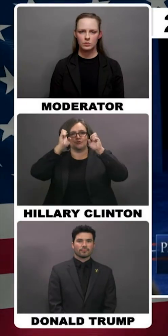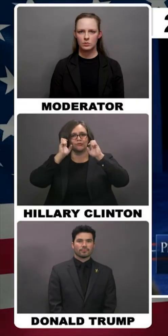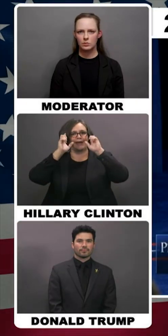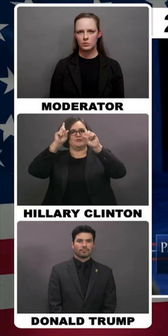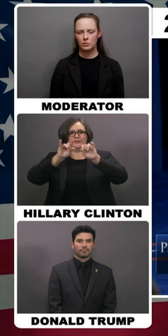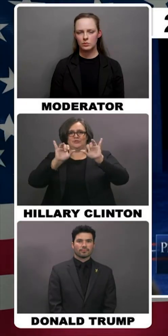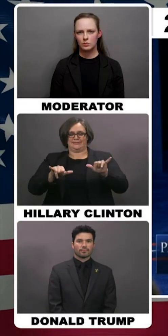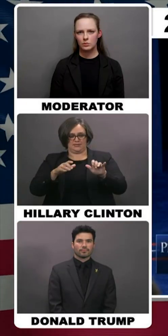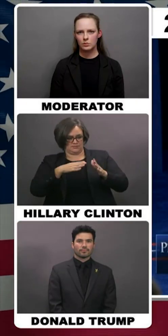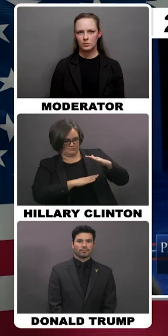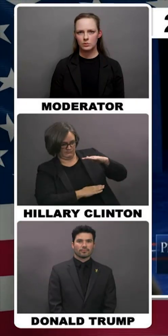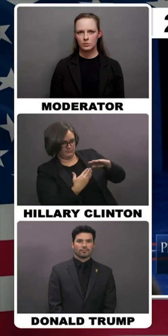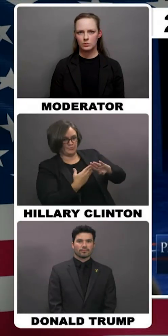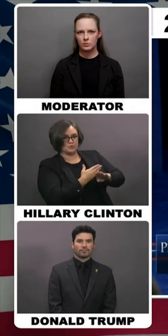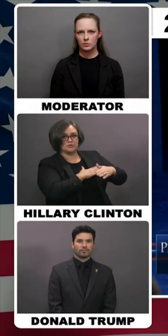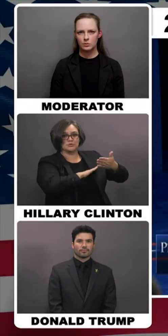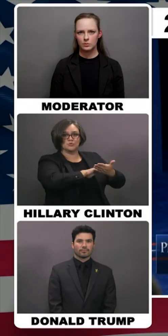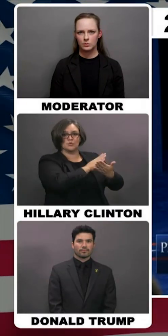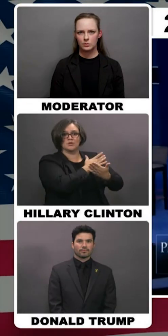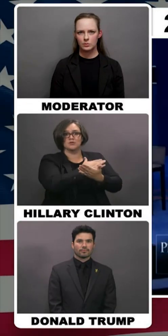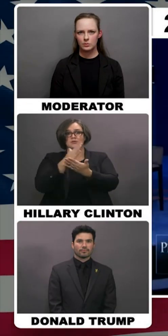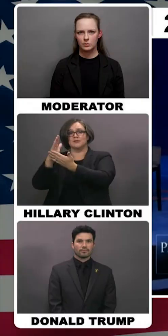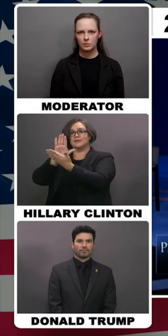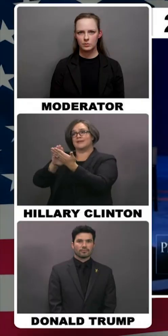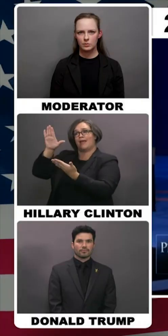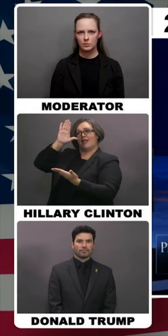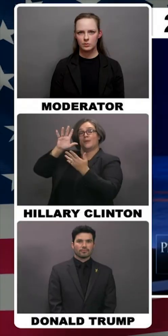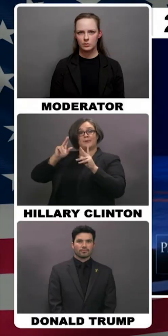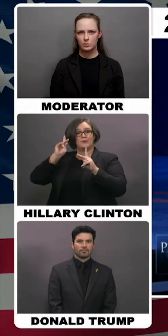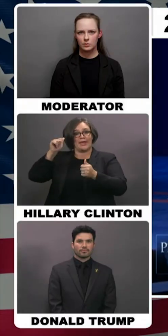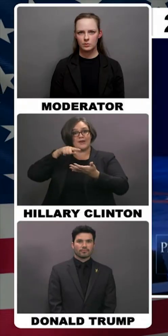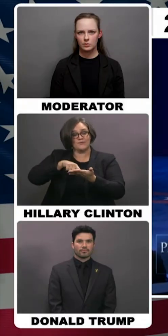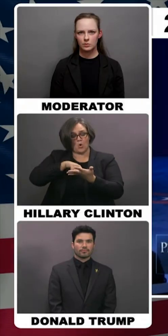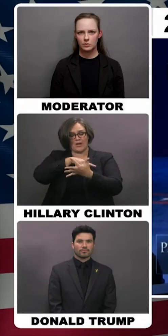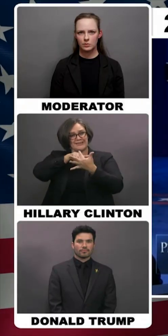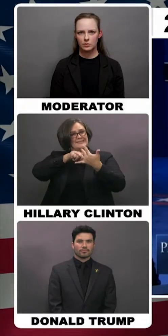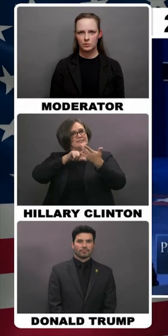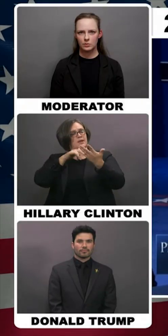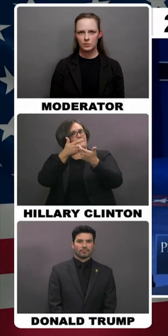through college and making it affordable and so much else. If we set those goals